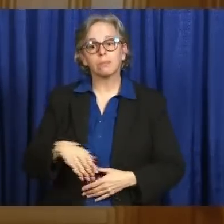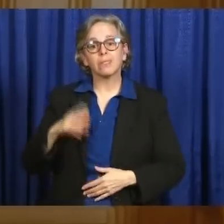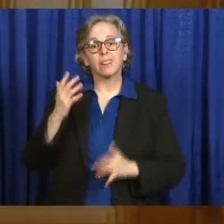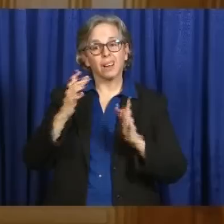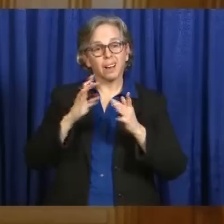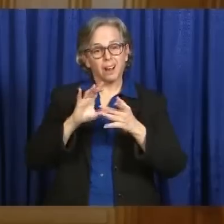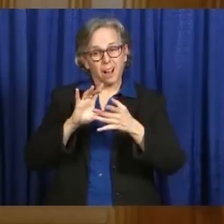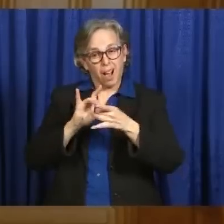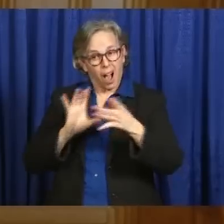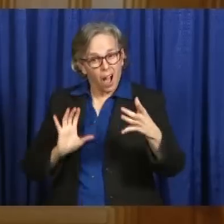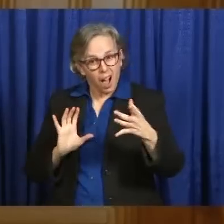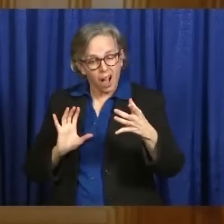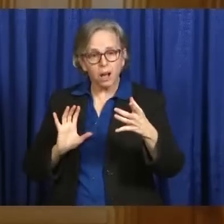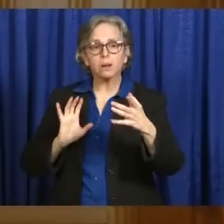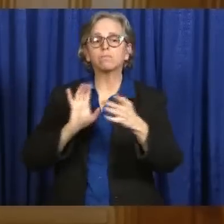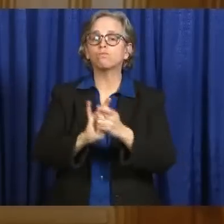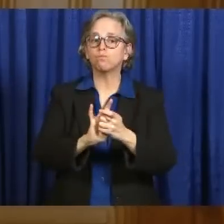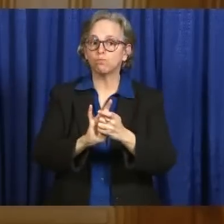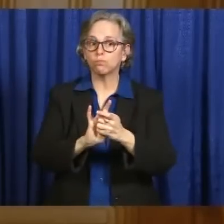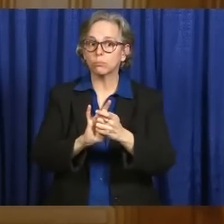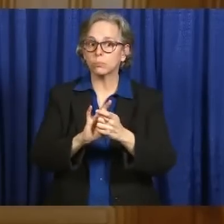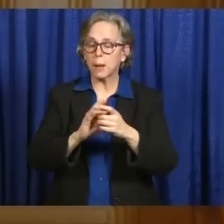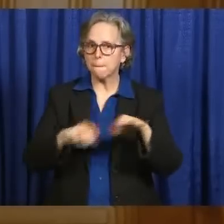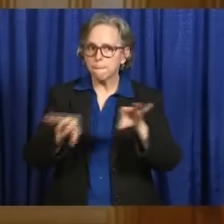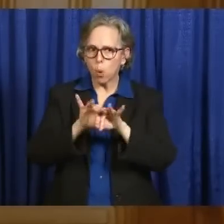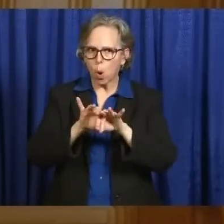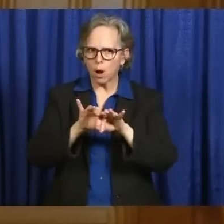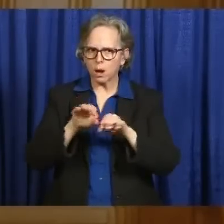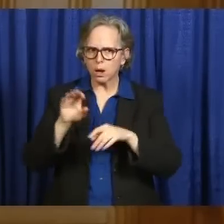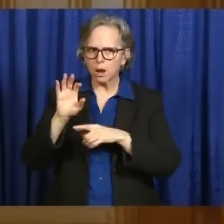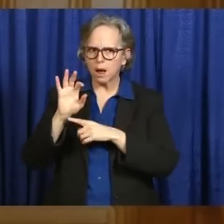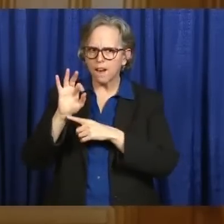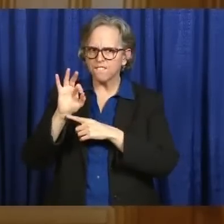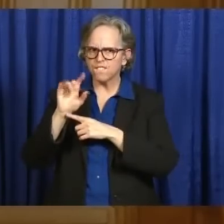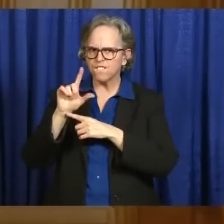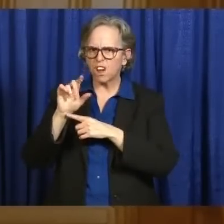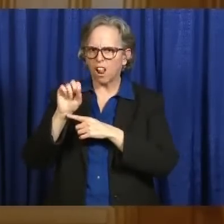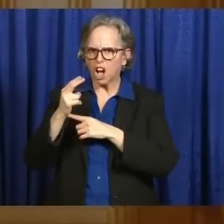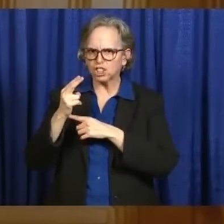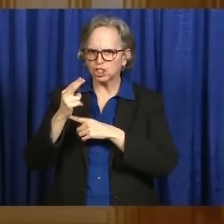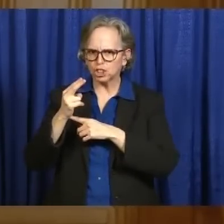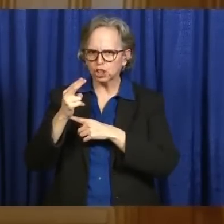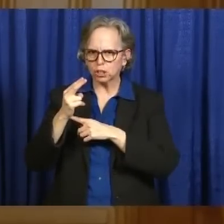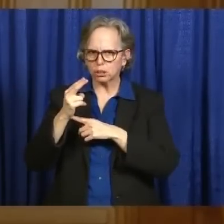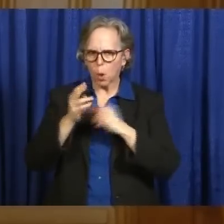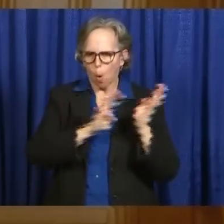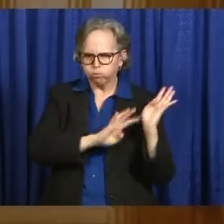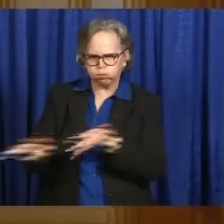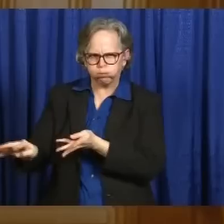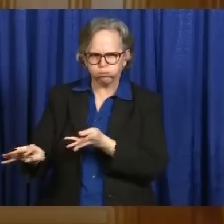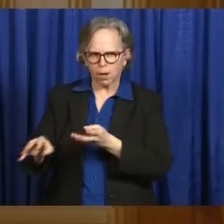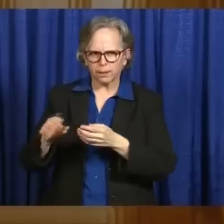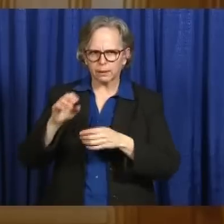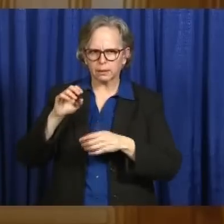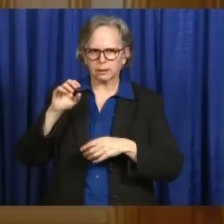WHEN A HOMEOWNER GETS THEIR WATER TURNED BACK ON AFTER A